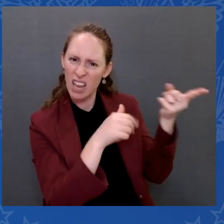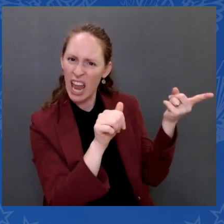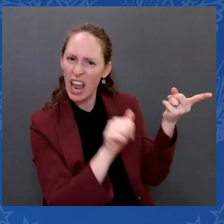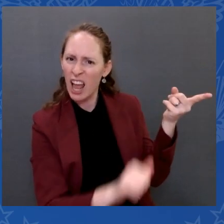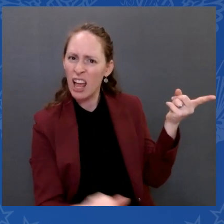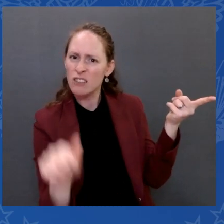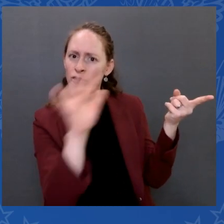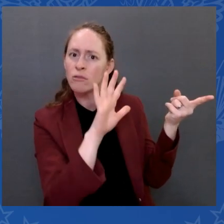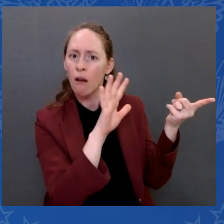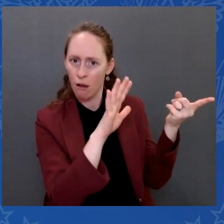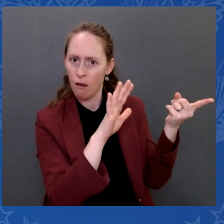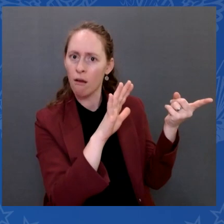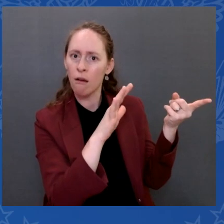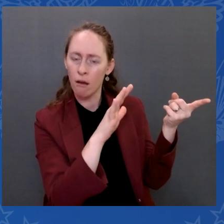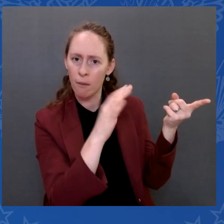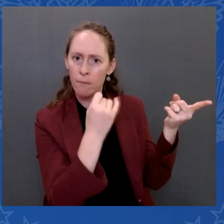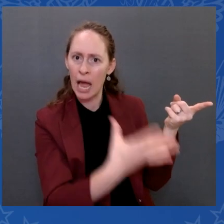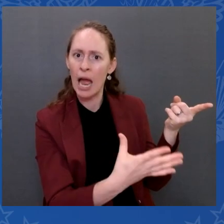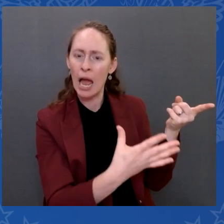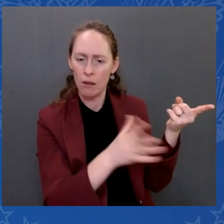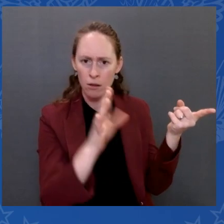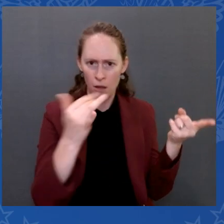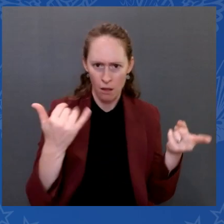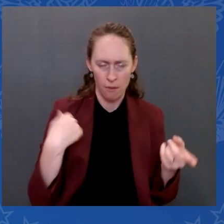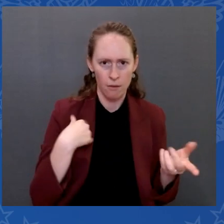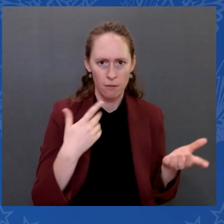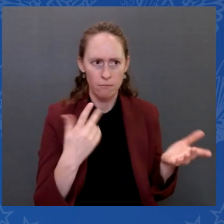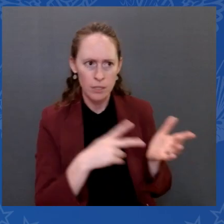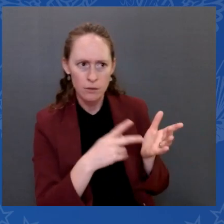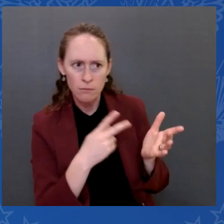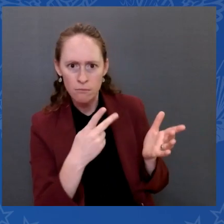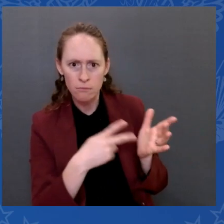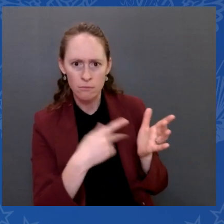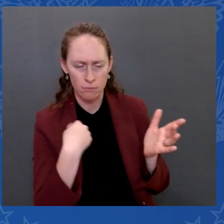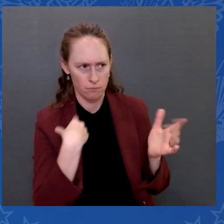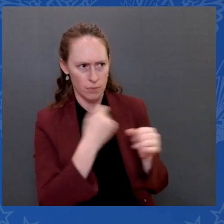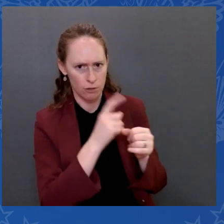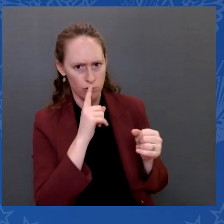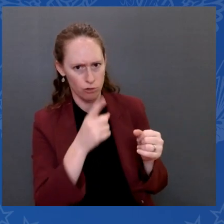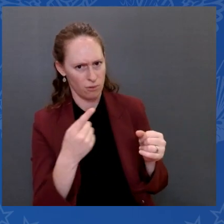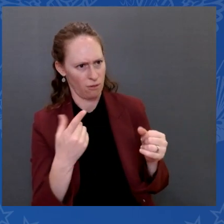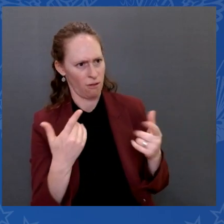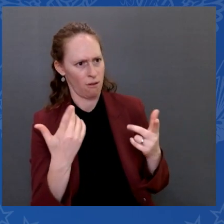that the commercial sector can offer. So semiconductors, it's not an overstatement to say,